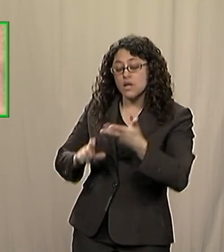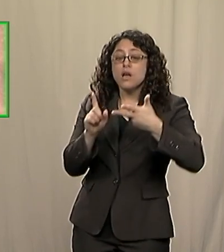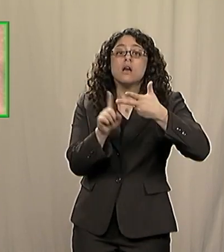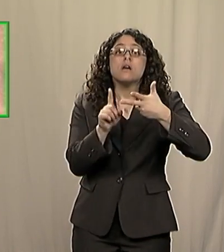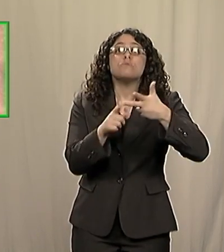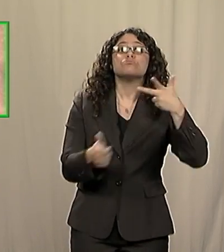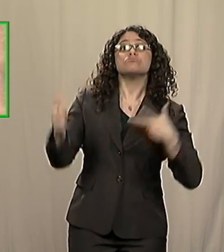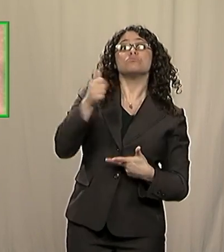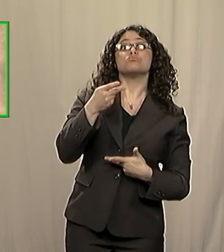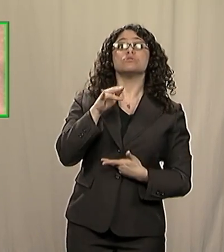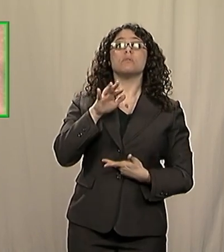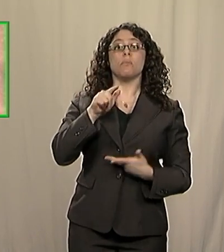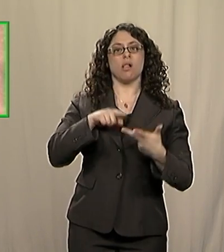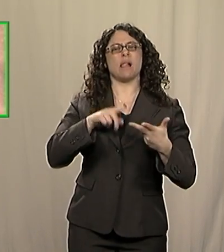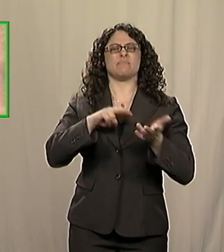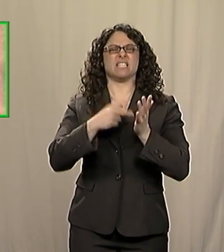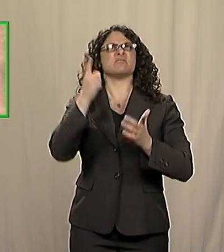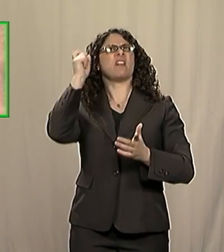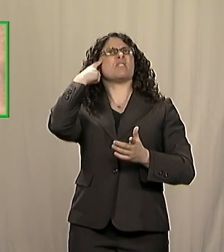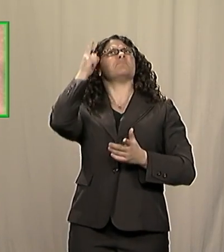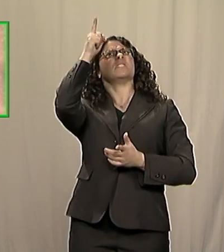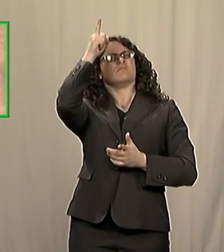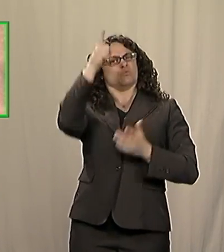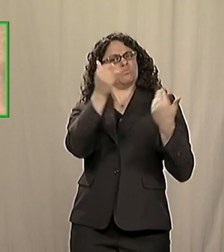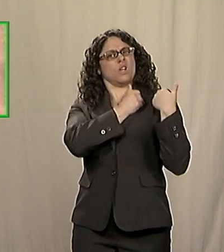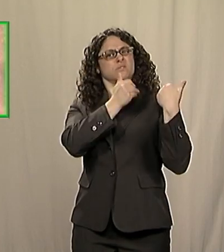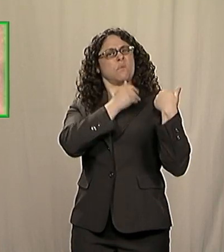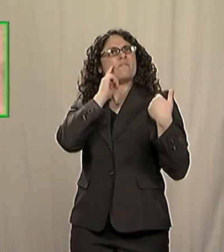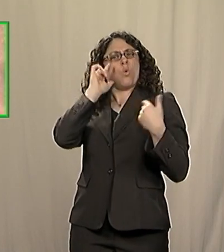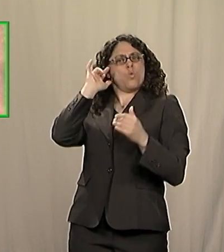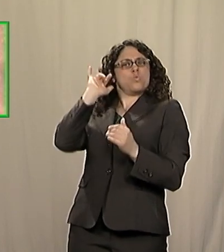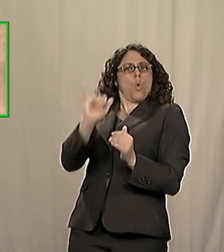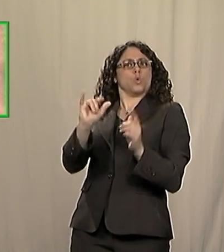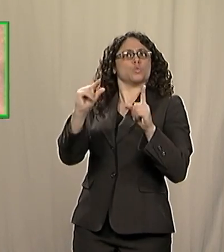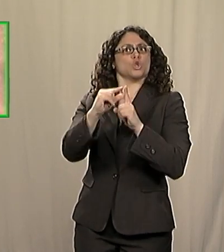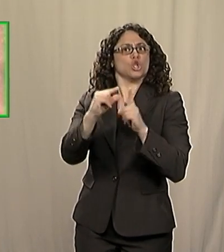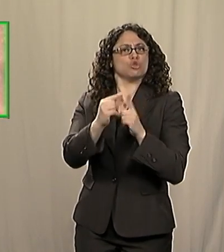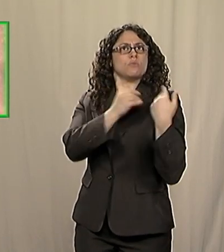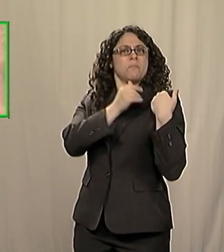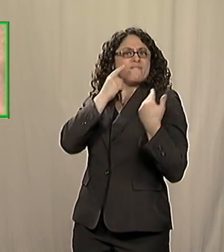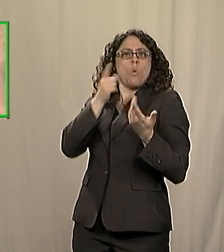that's responsible for what's being said. So in terms of speaker role, all these roles can